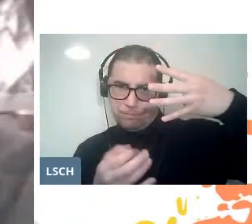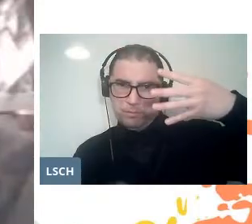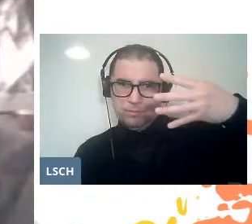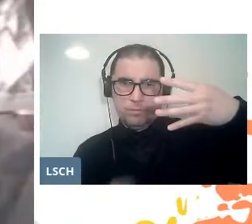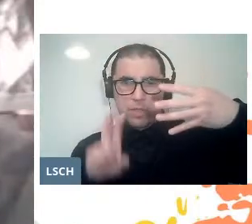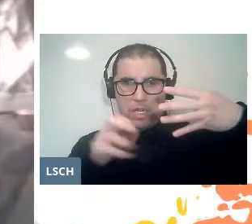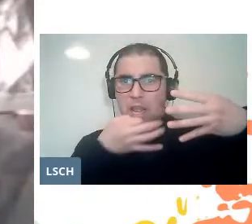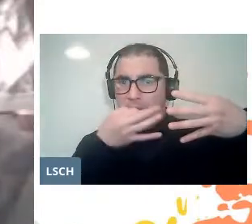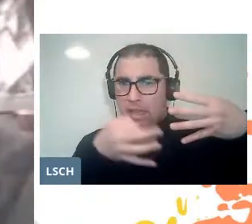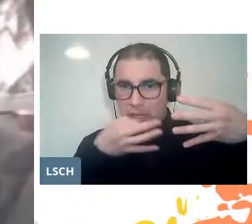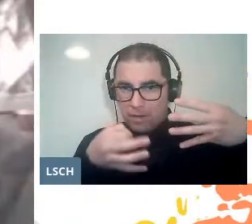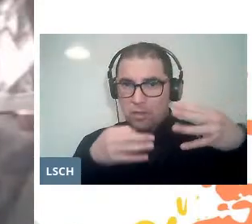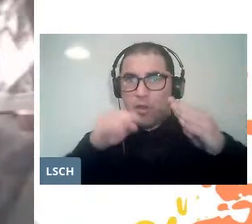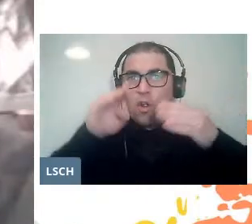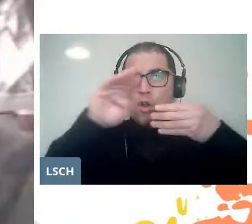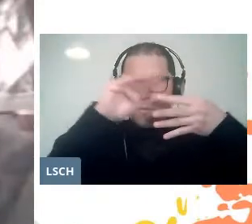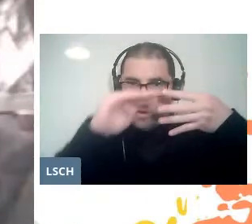of a program or argument.